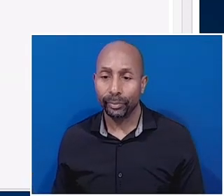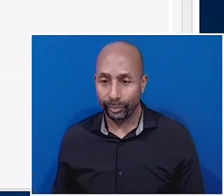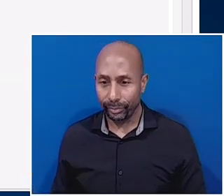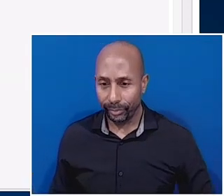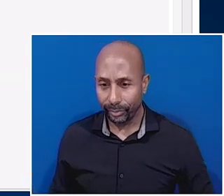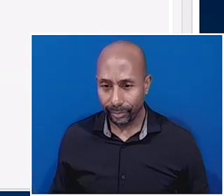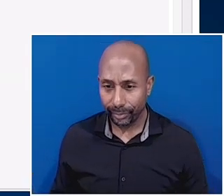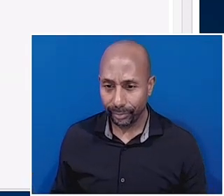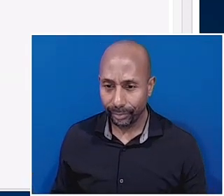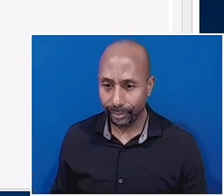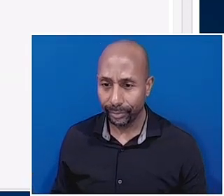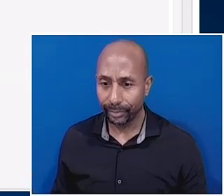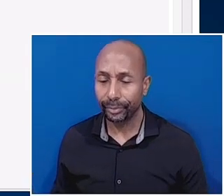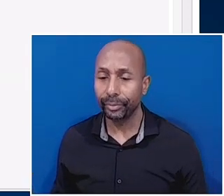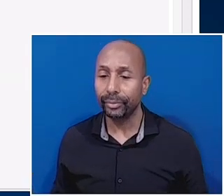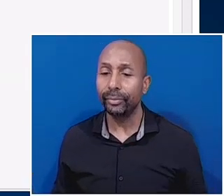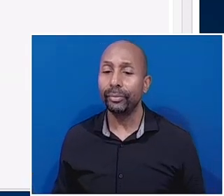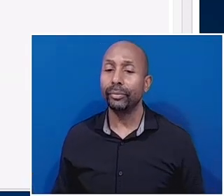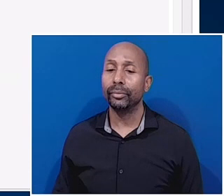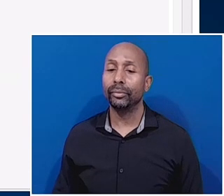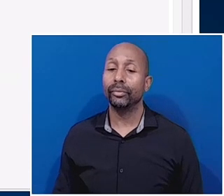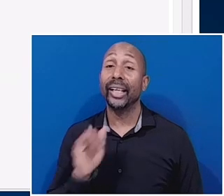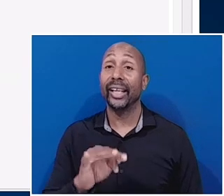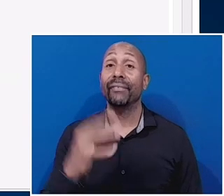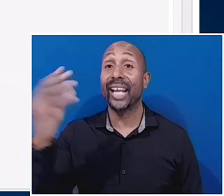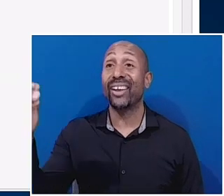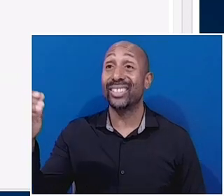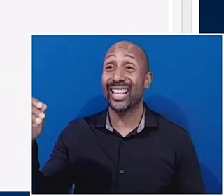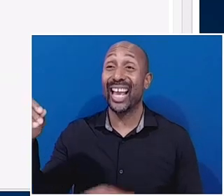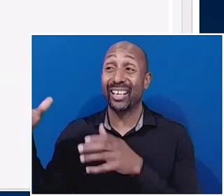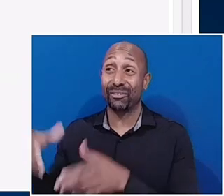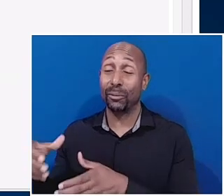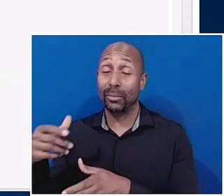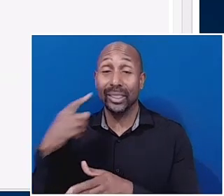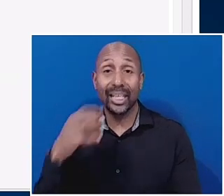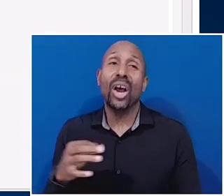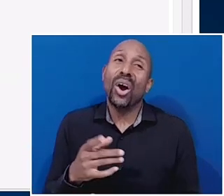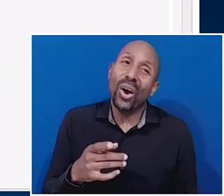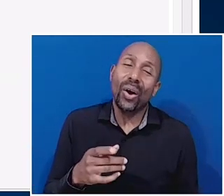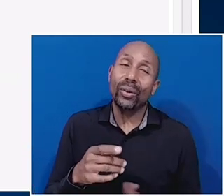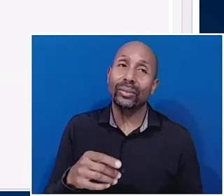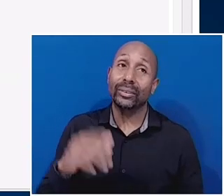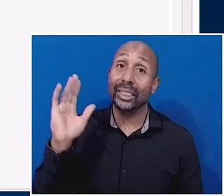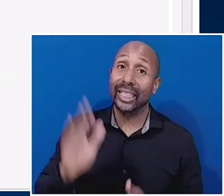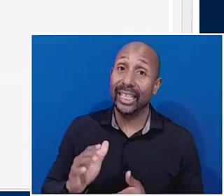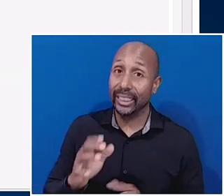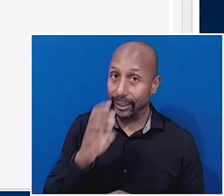less rigorous is a major problem. And once that happens, the accreditor catching the institution has a clear